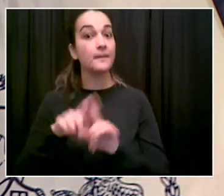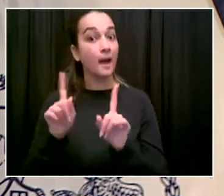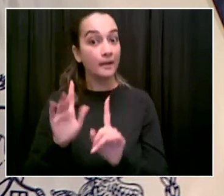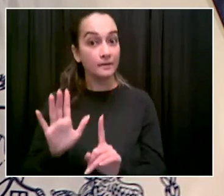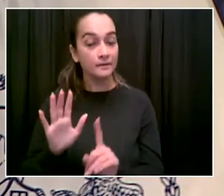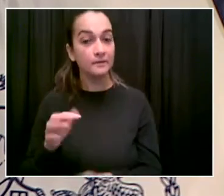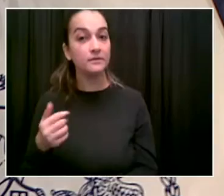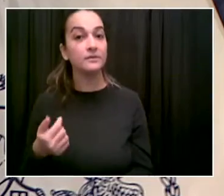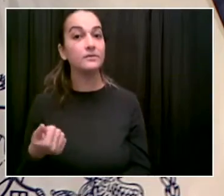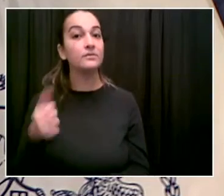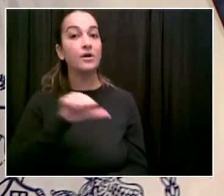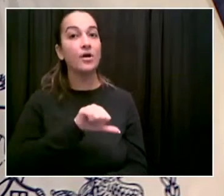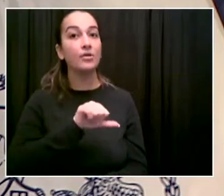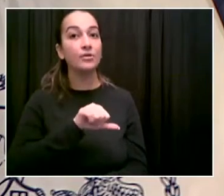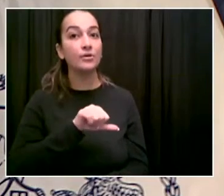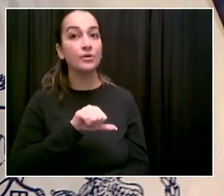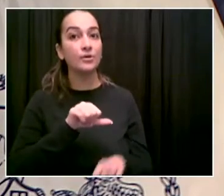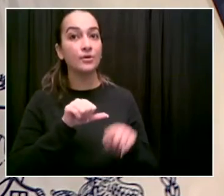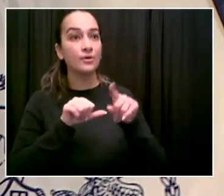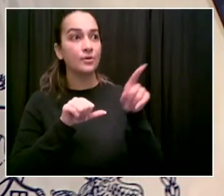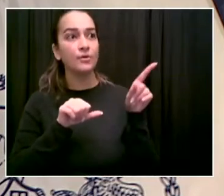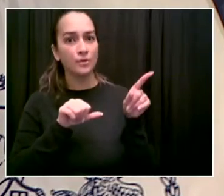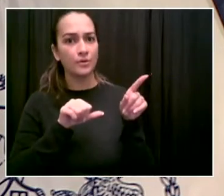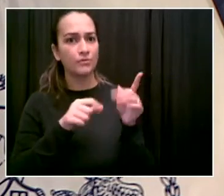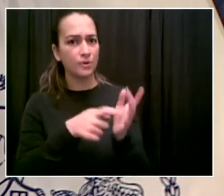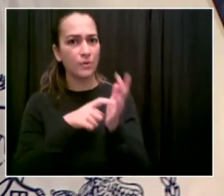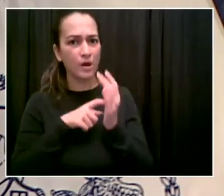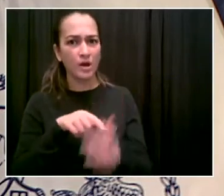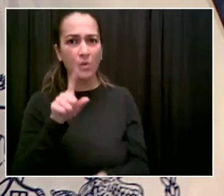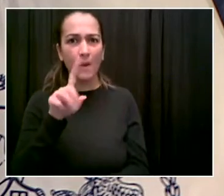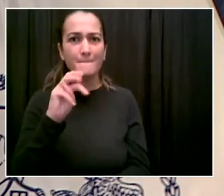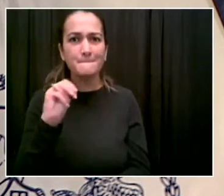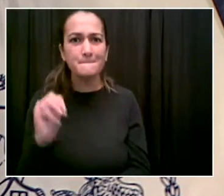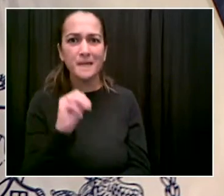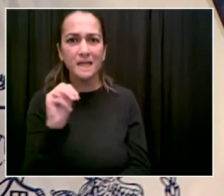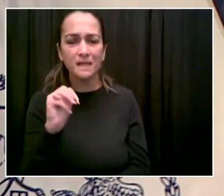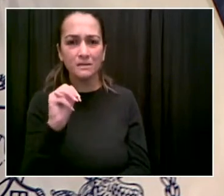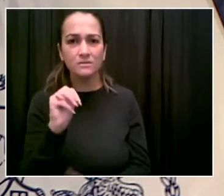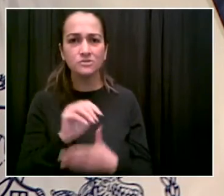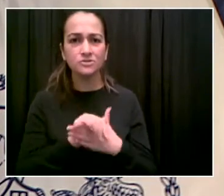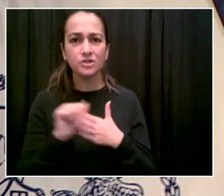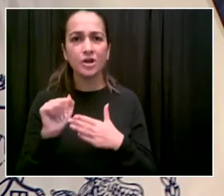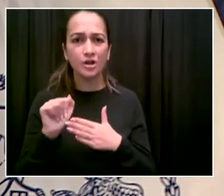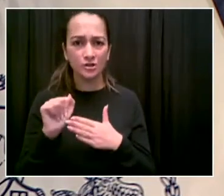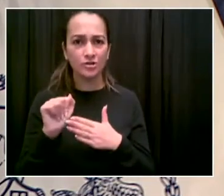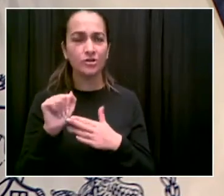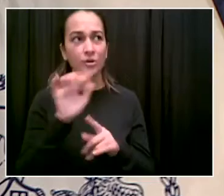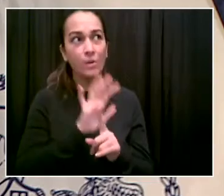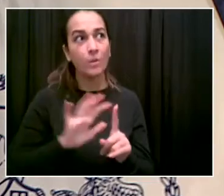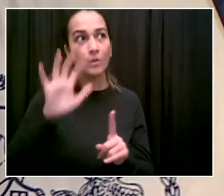IS $2.5 MILLION. WE FOUND SDIPAIRTY FOR CRASH VICTIMS IN THE CITY.